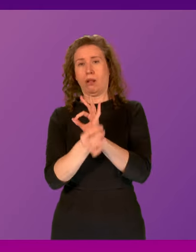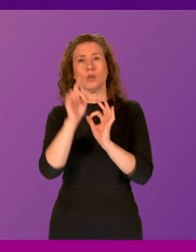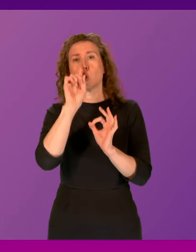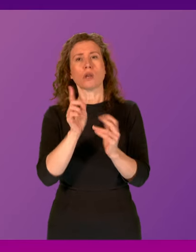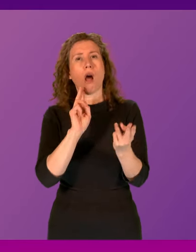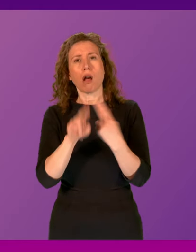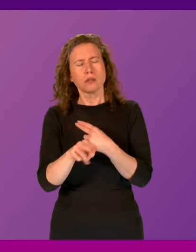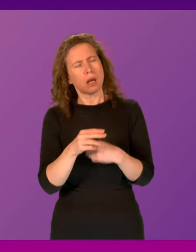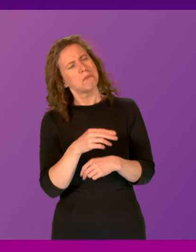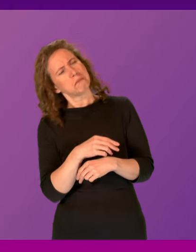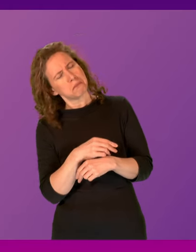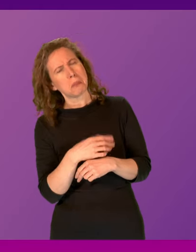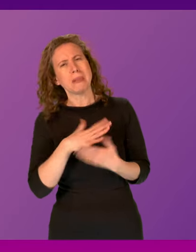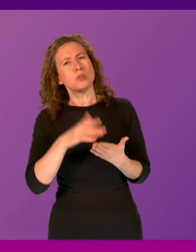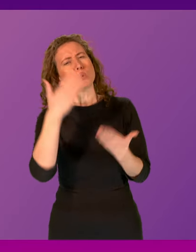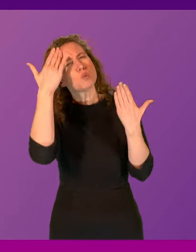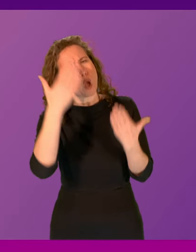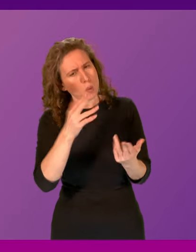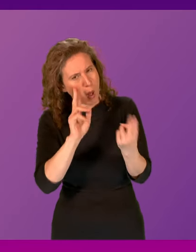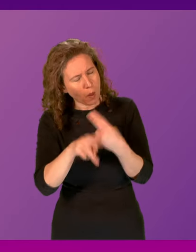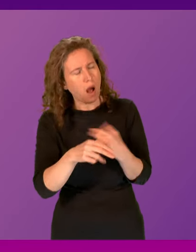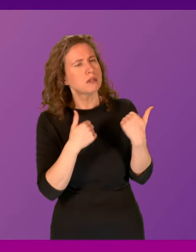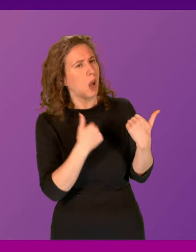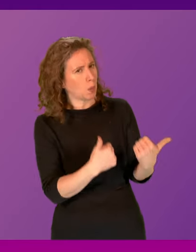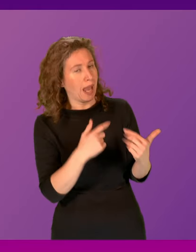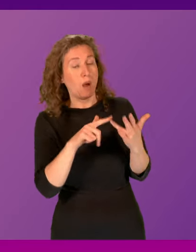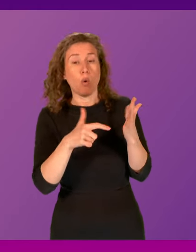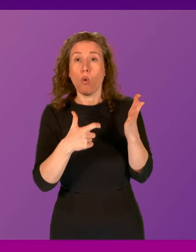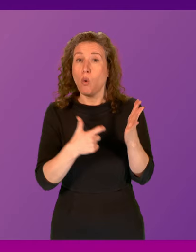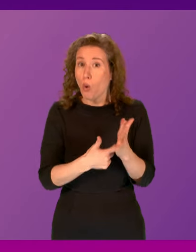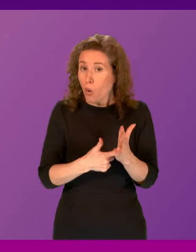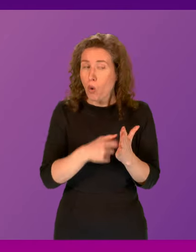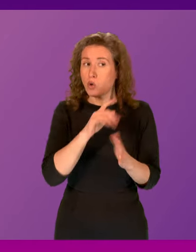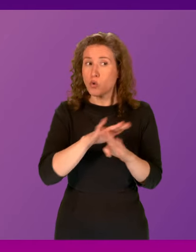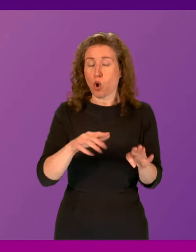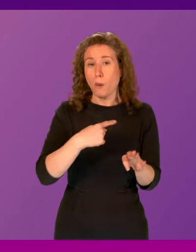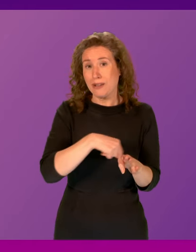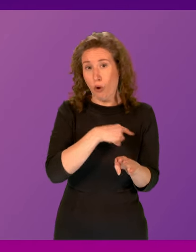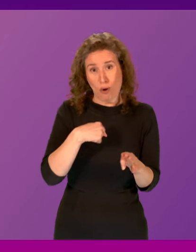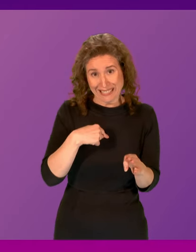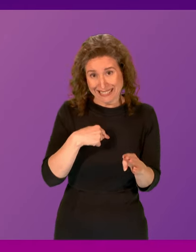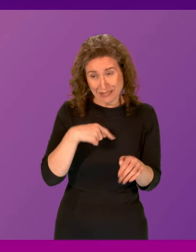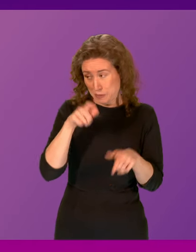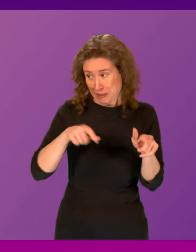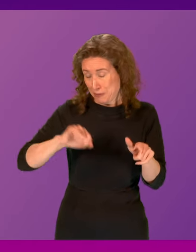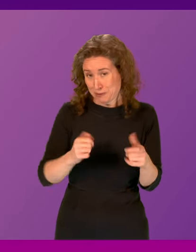that he does not know the answer or that he is not being honest with the people of Scotland.